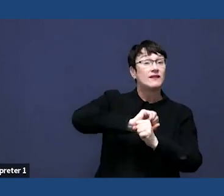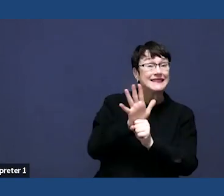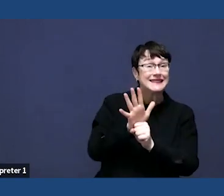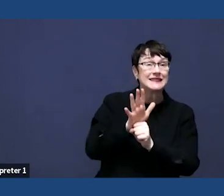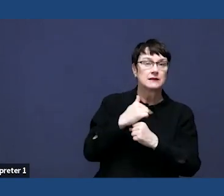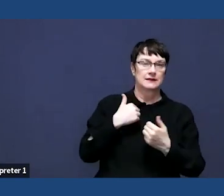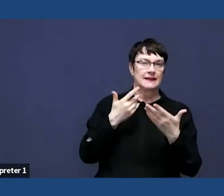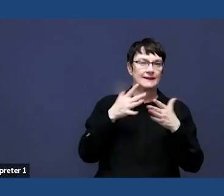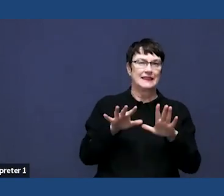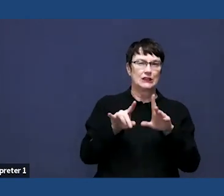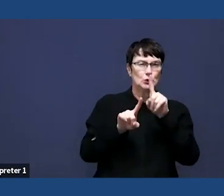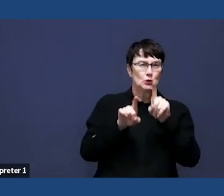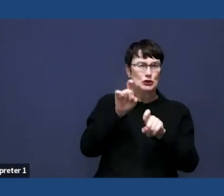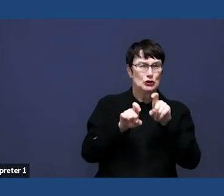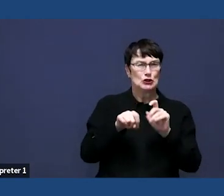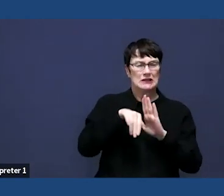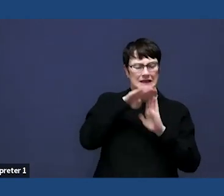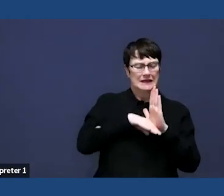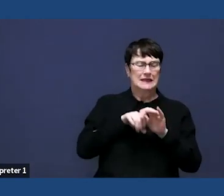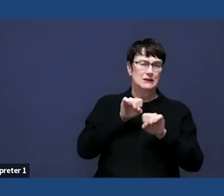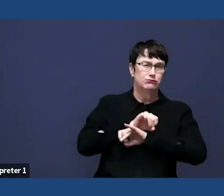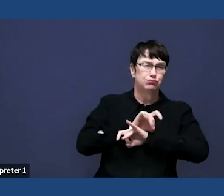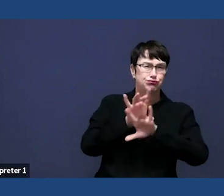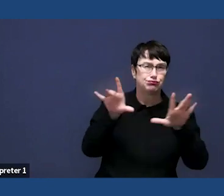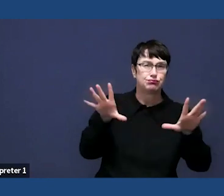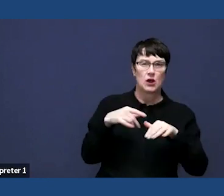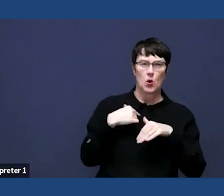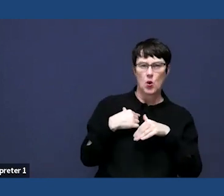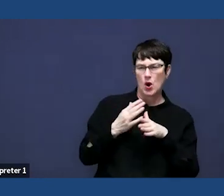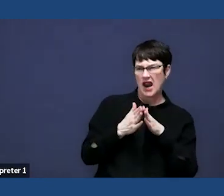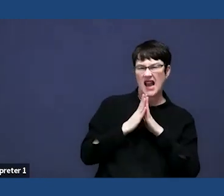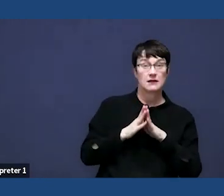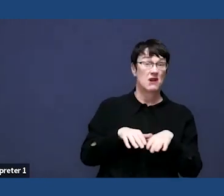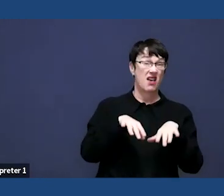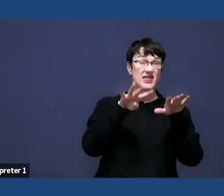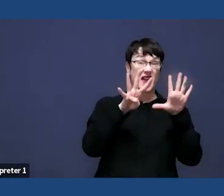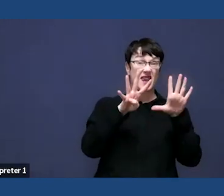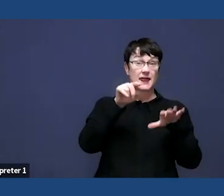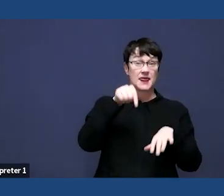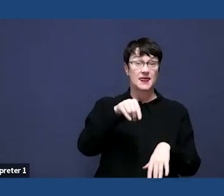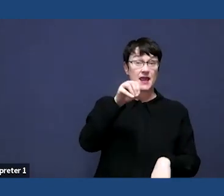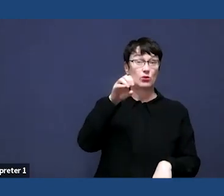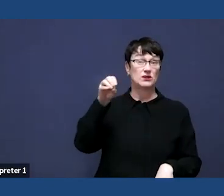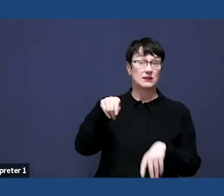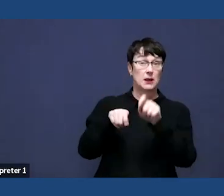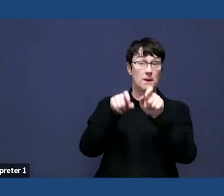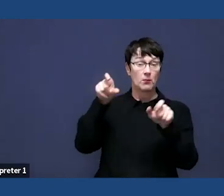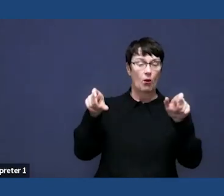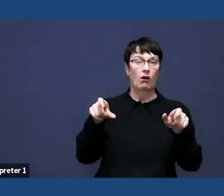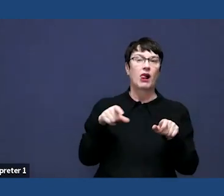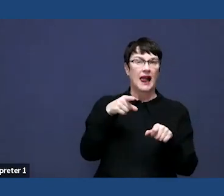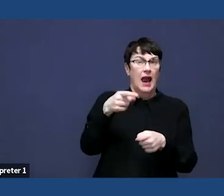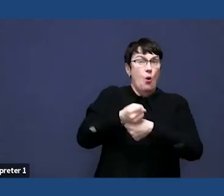tools, how to use telehealth was a big focus area. And they're not getting this.